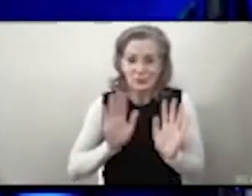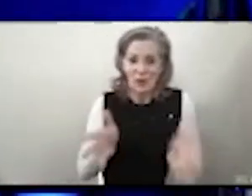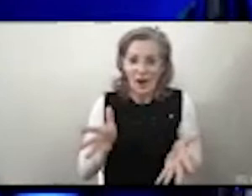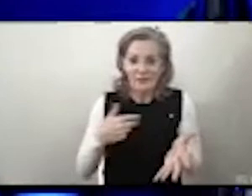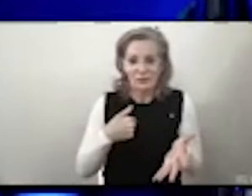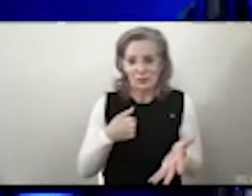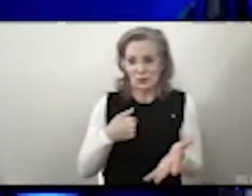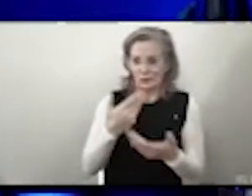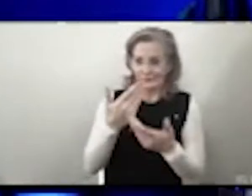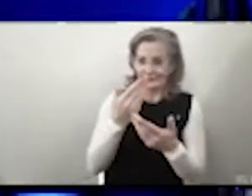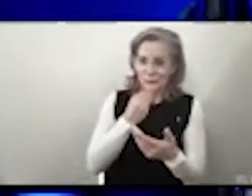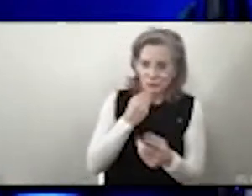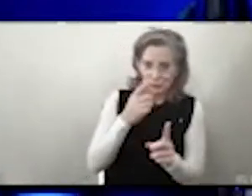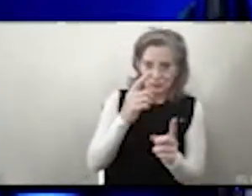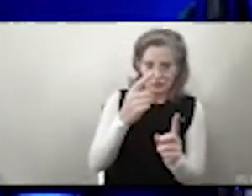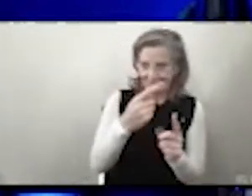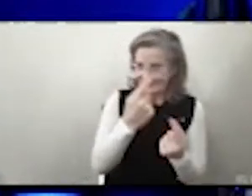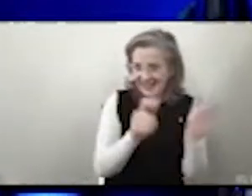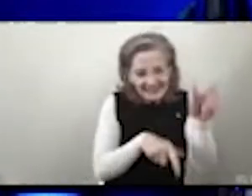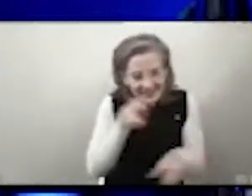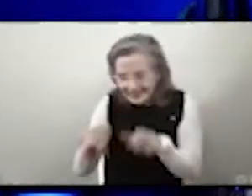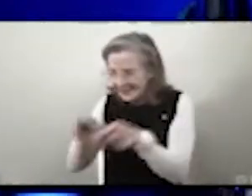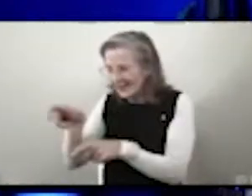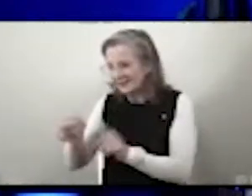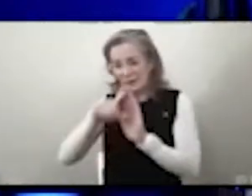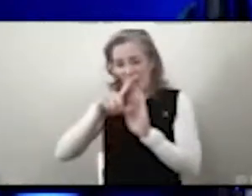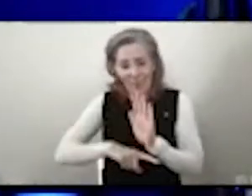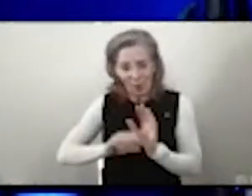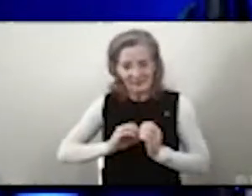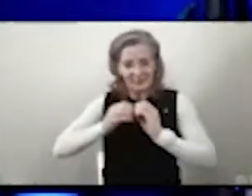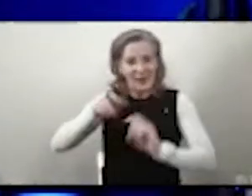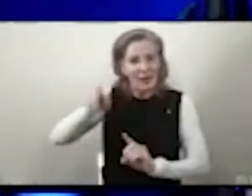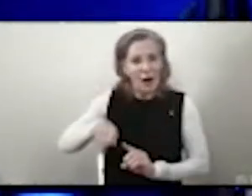practitioners, and others, to enable that effective engagement.